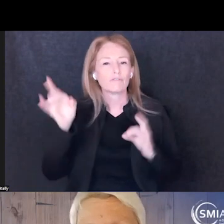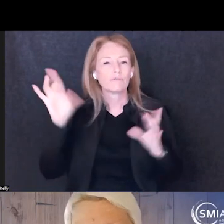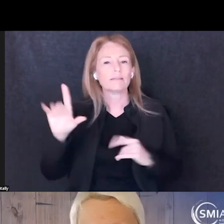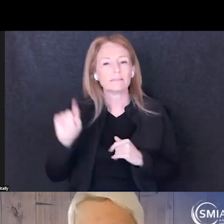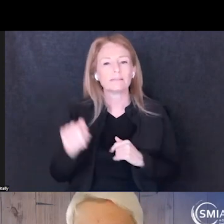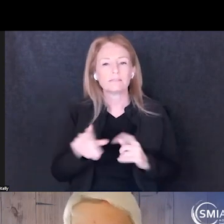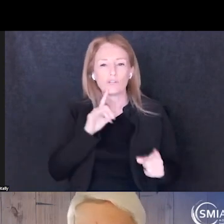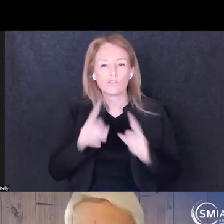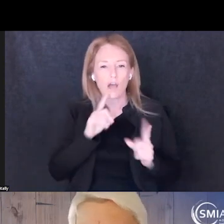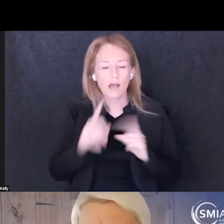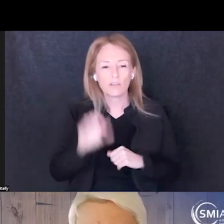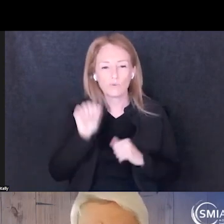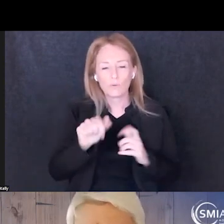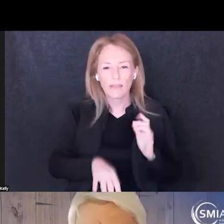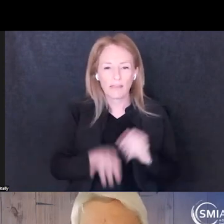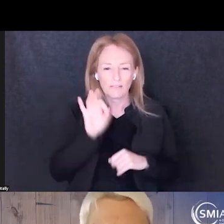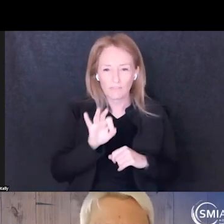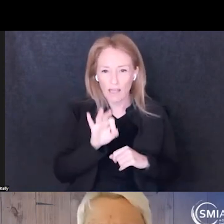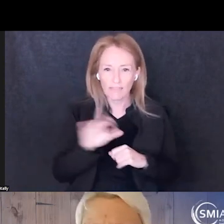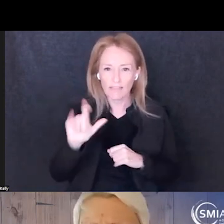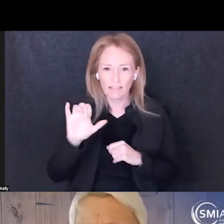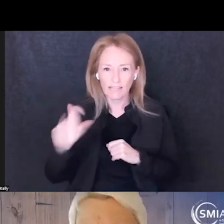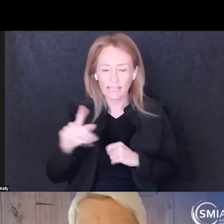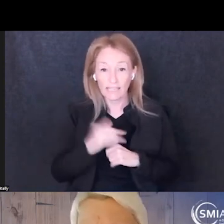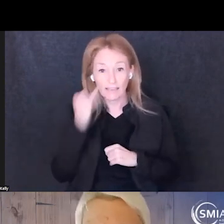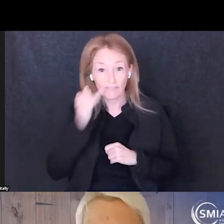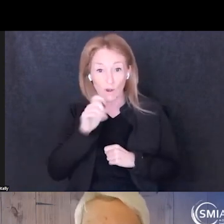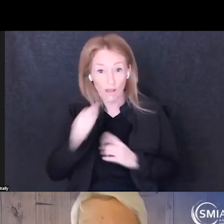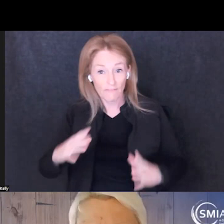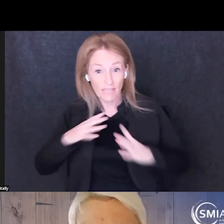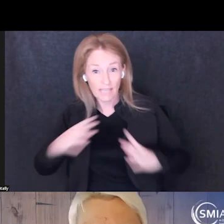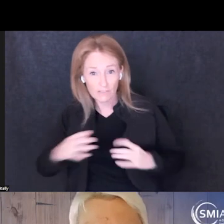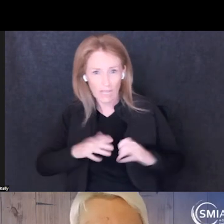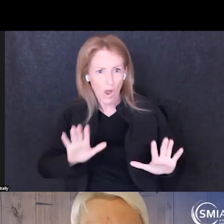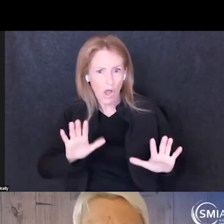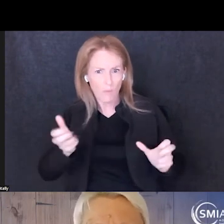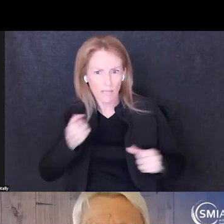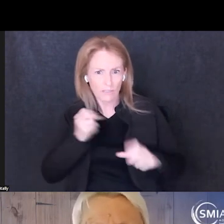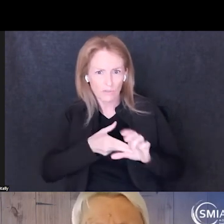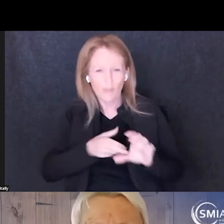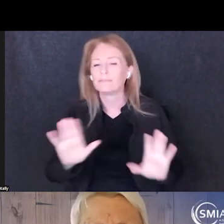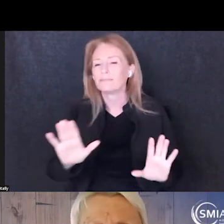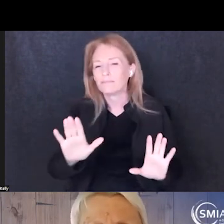IF YOU ARE ON VACATION AND YOU WANT TO JOIN, GO TO THE WEBSITE AND YOU CAN JOIN THE LINK THERE NO PROBLEM.